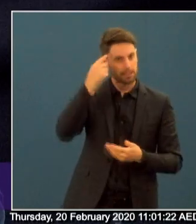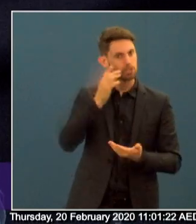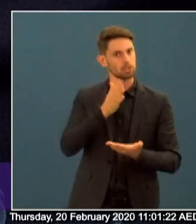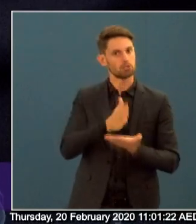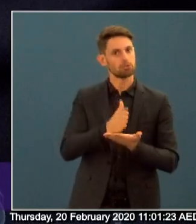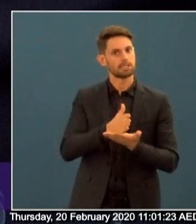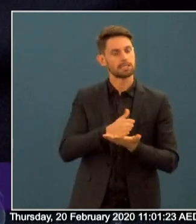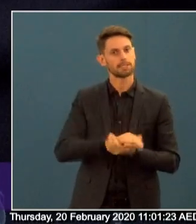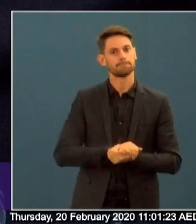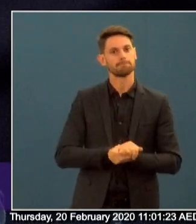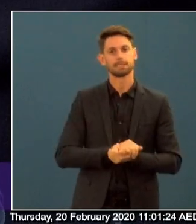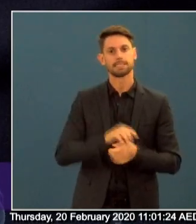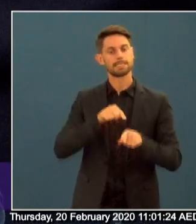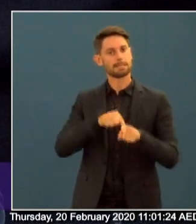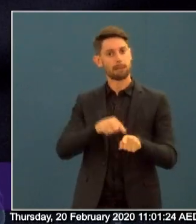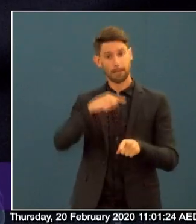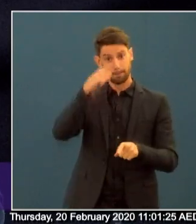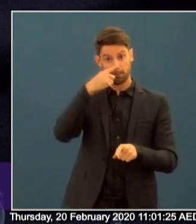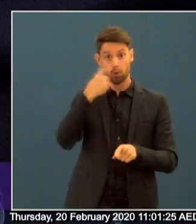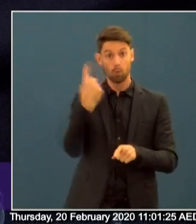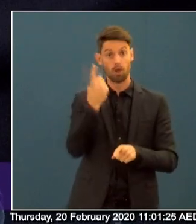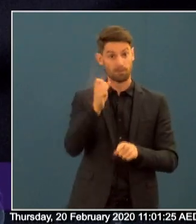the level of severity of the condition, yes.